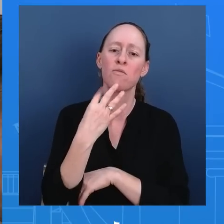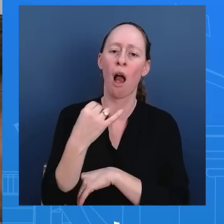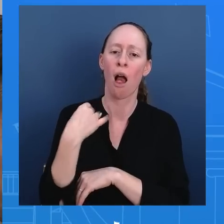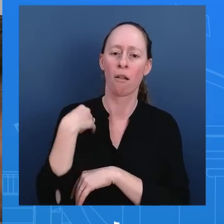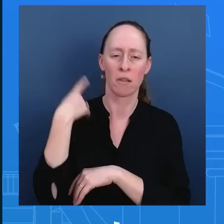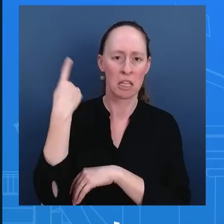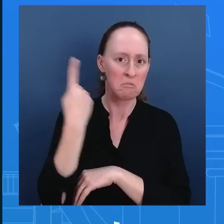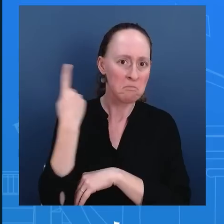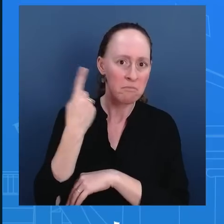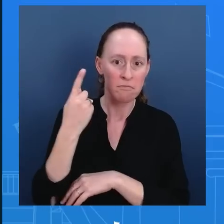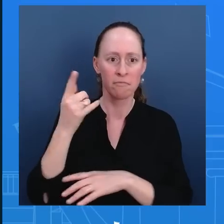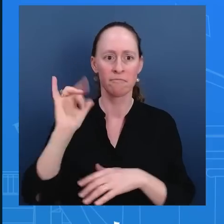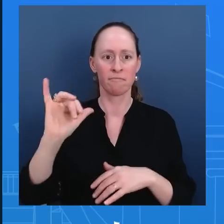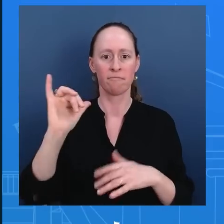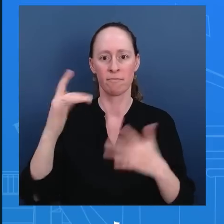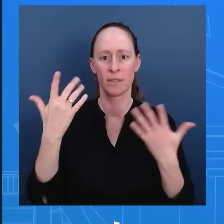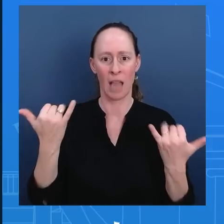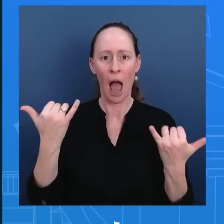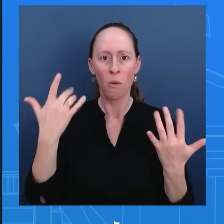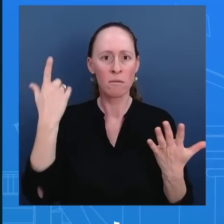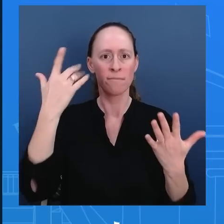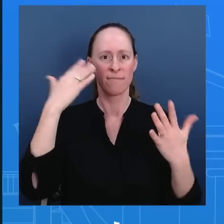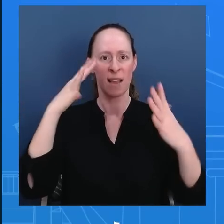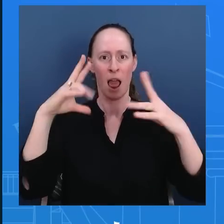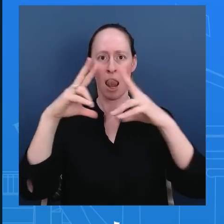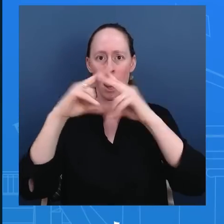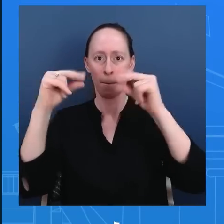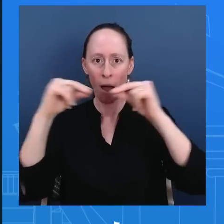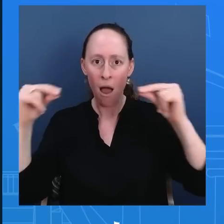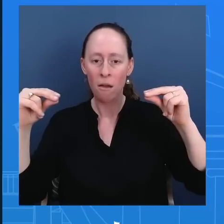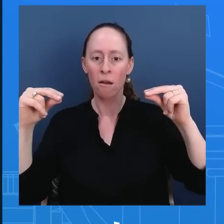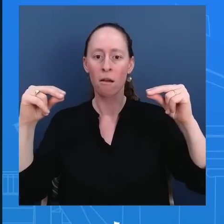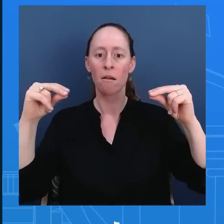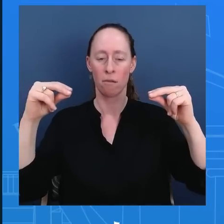Ms. Jean-Pierre: What I can say is that many times we get,